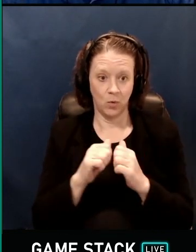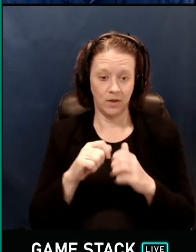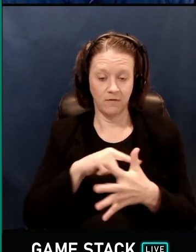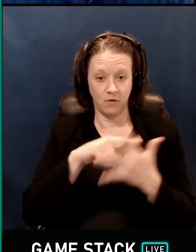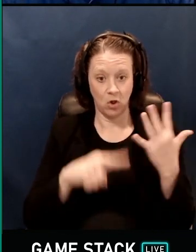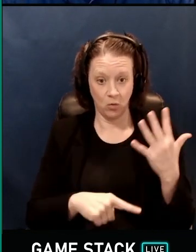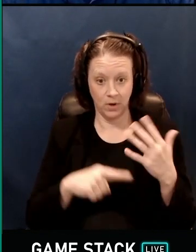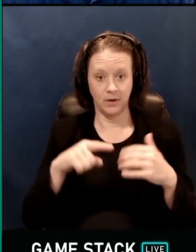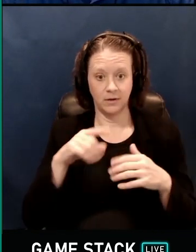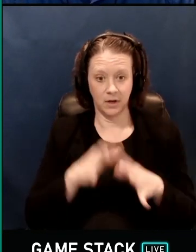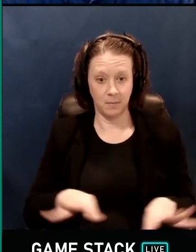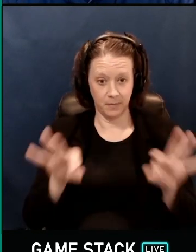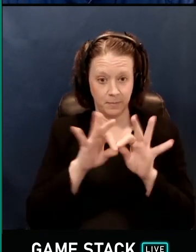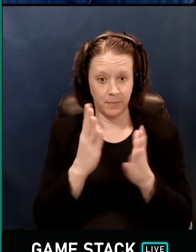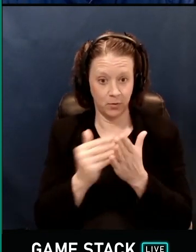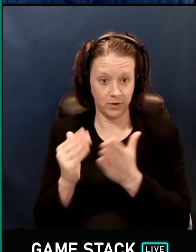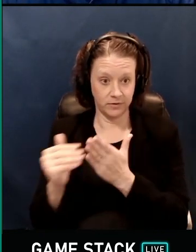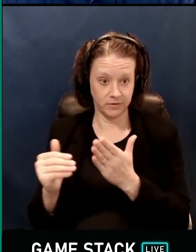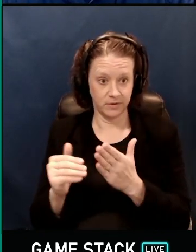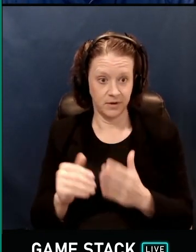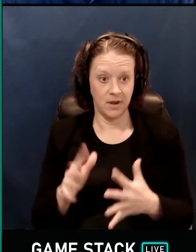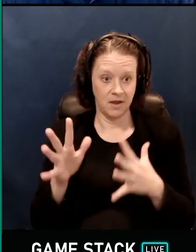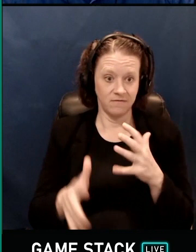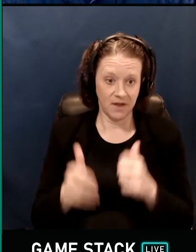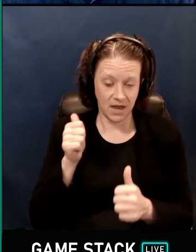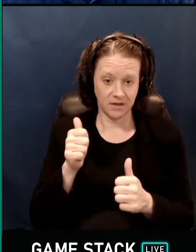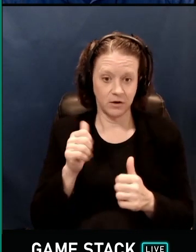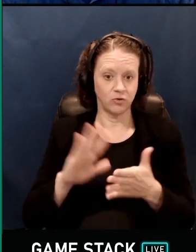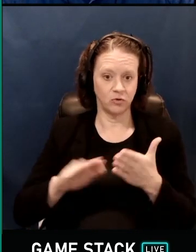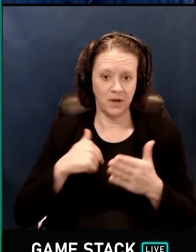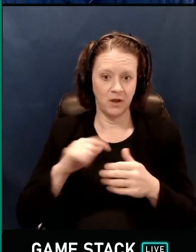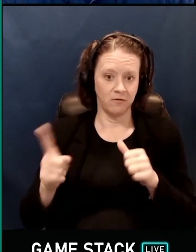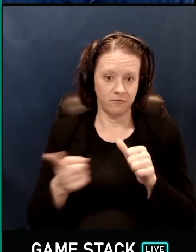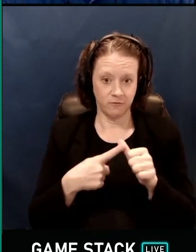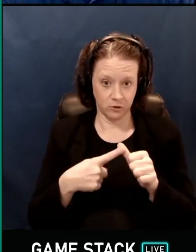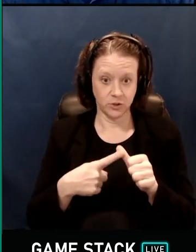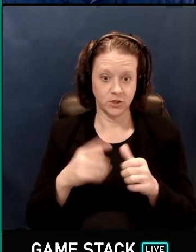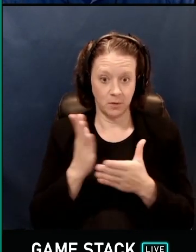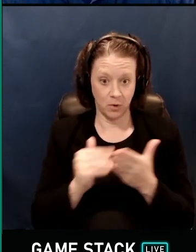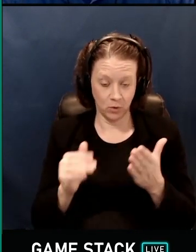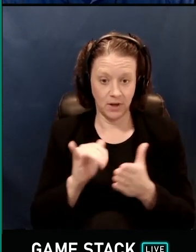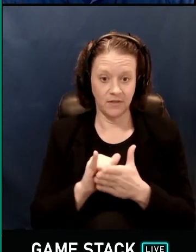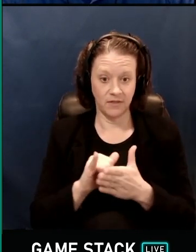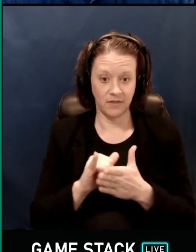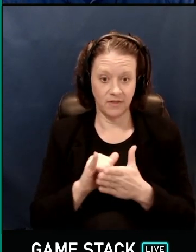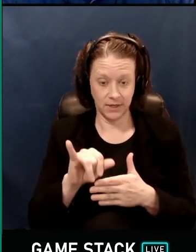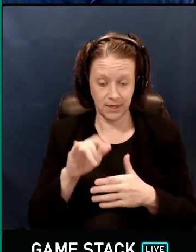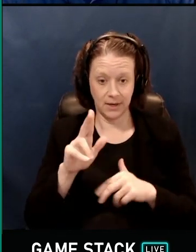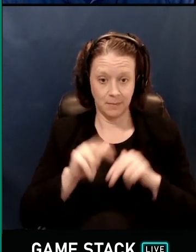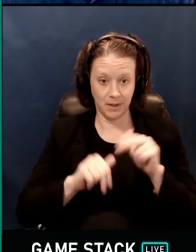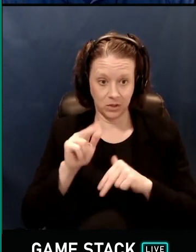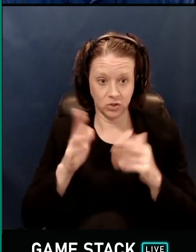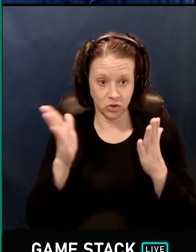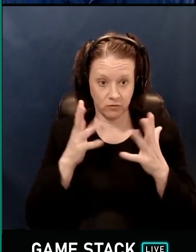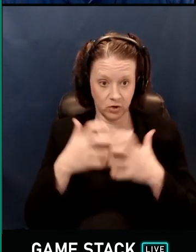The first component is Unity Build server. Its cloud ready license for CI/CD